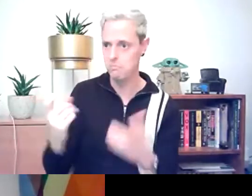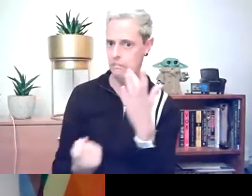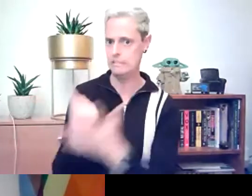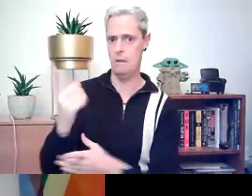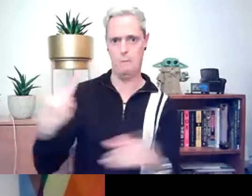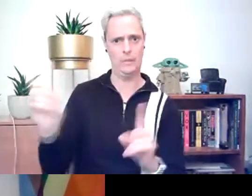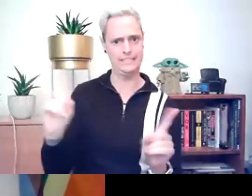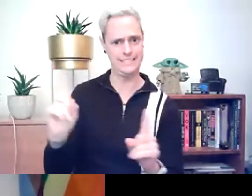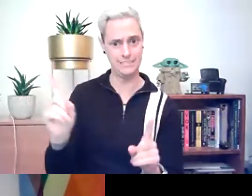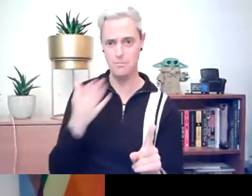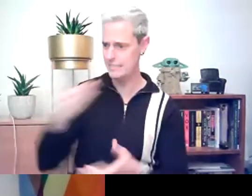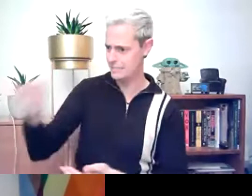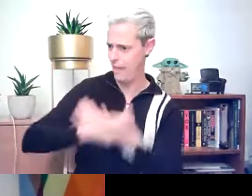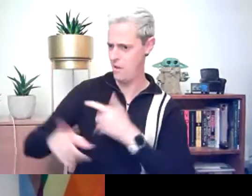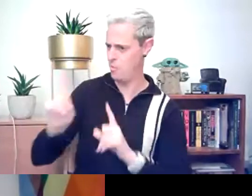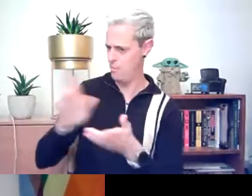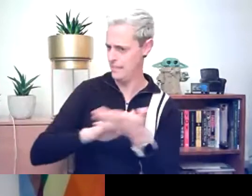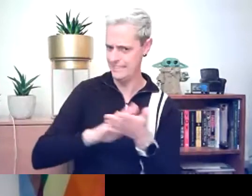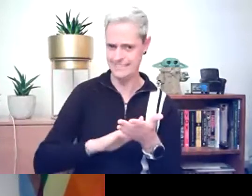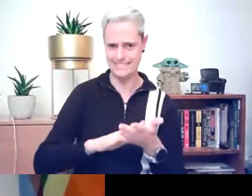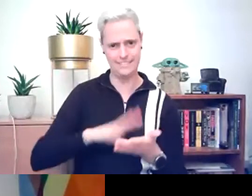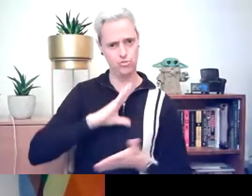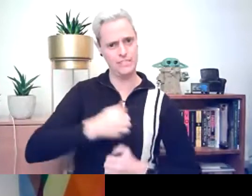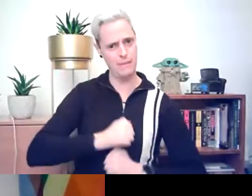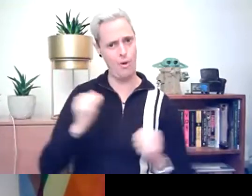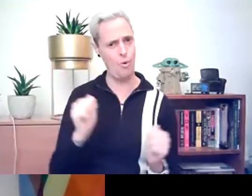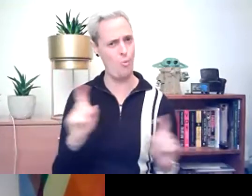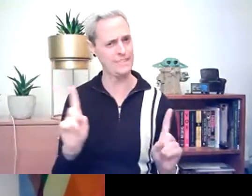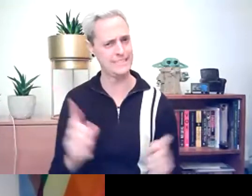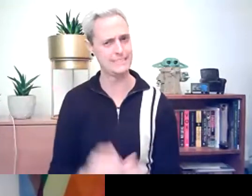around nowadays are doing. 18:15:52 Absolutely, we can really attest